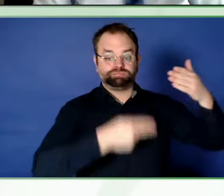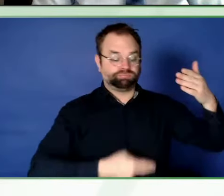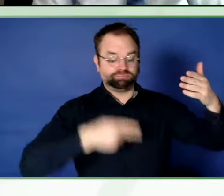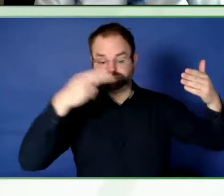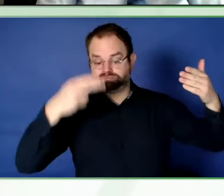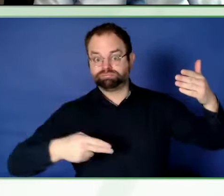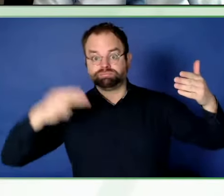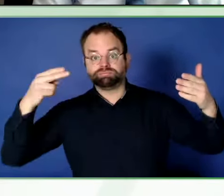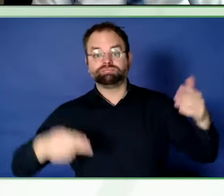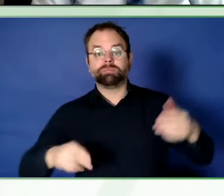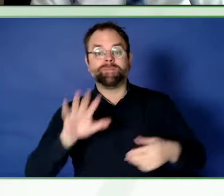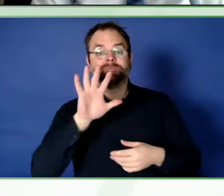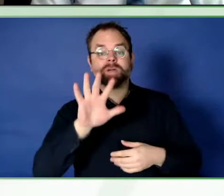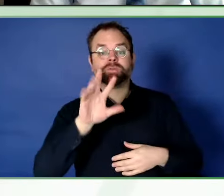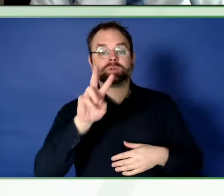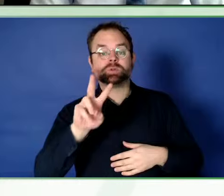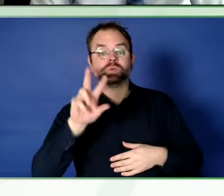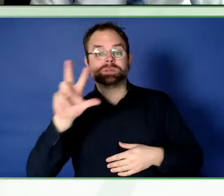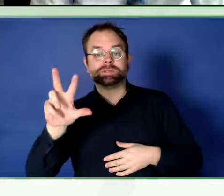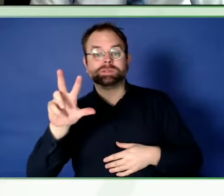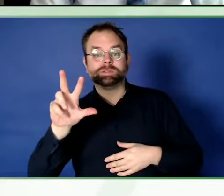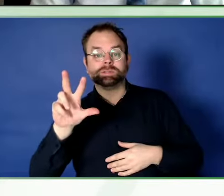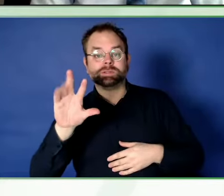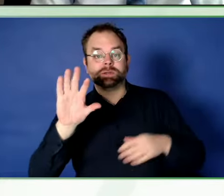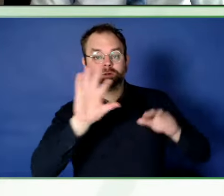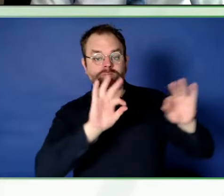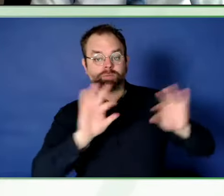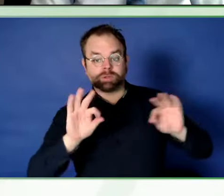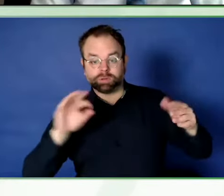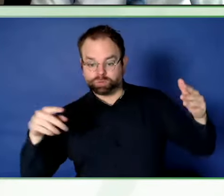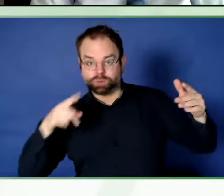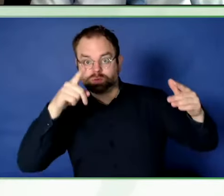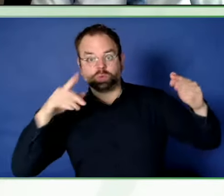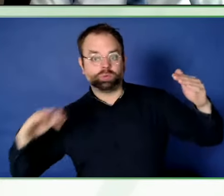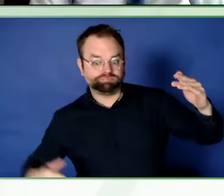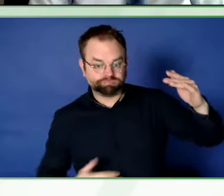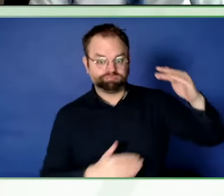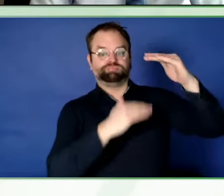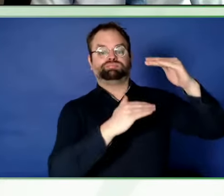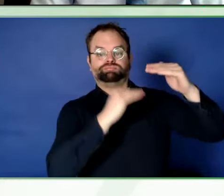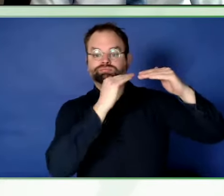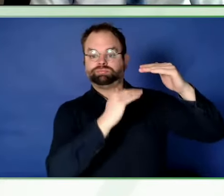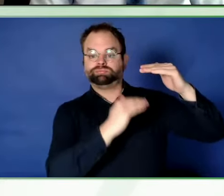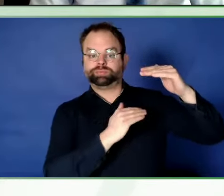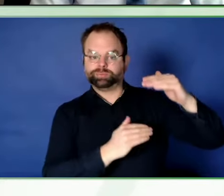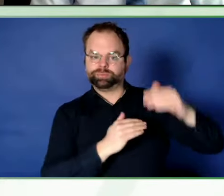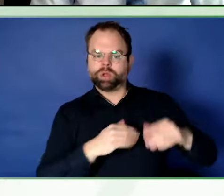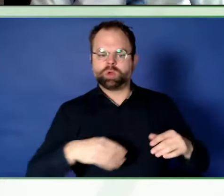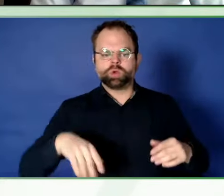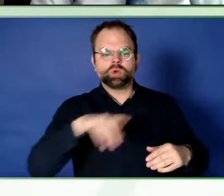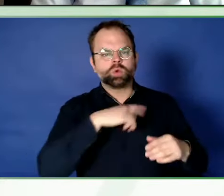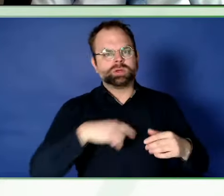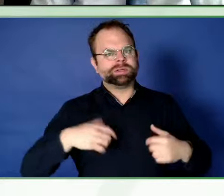Would you give us more details about what is actually done, how it is done, and tried